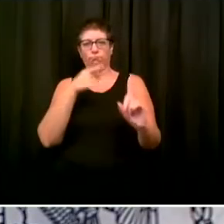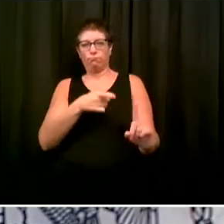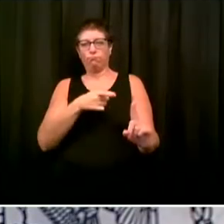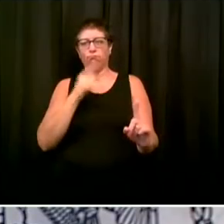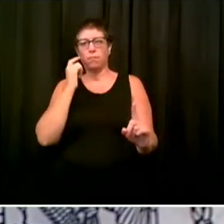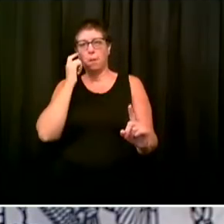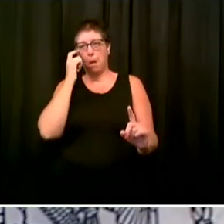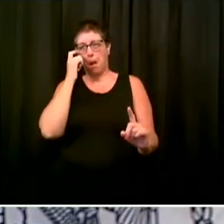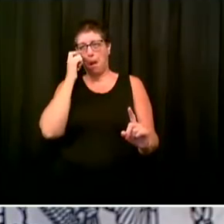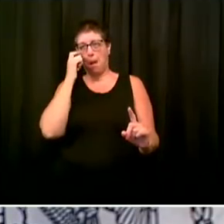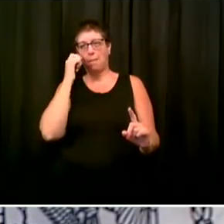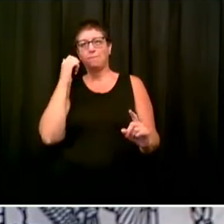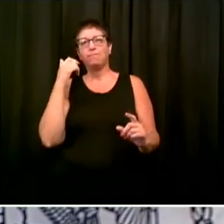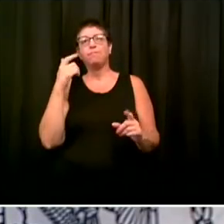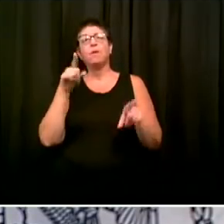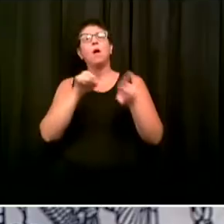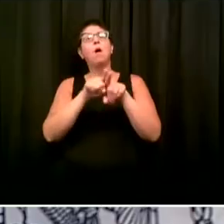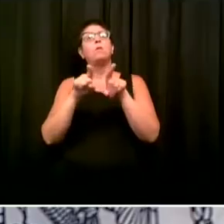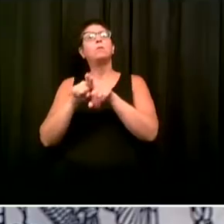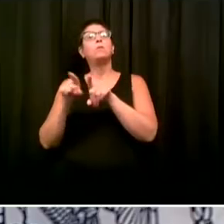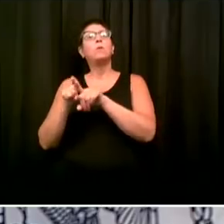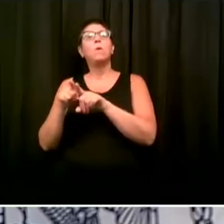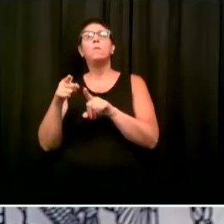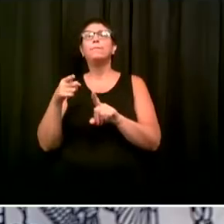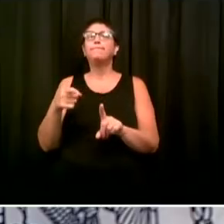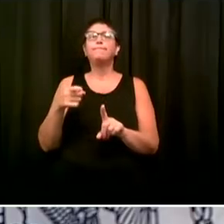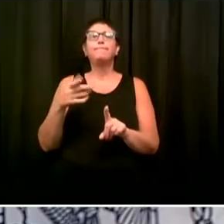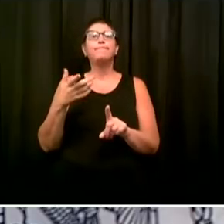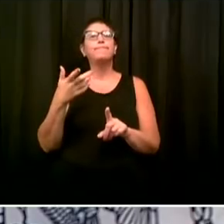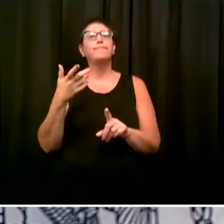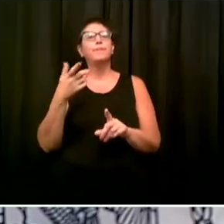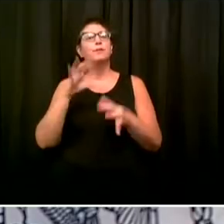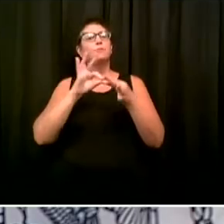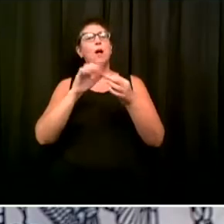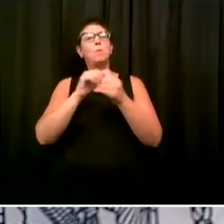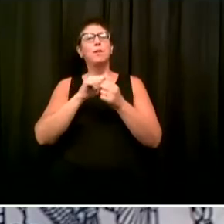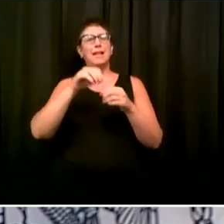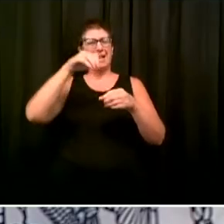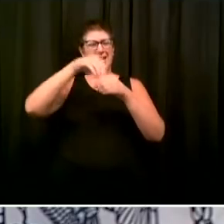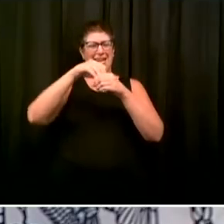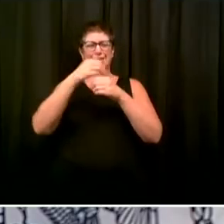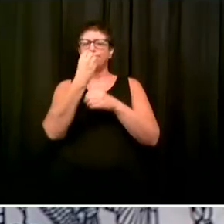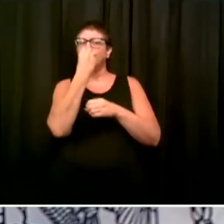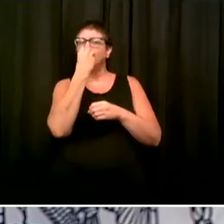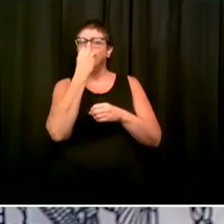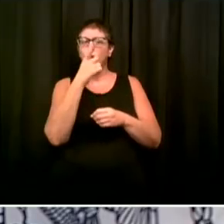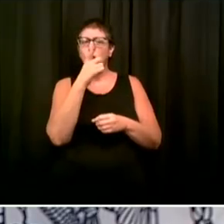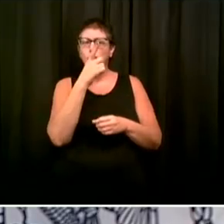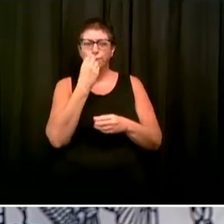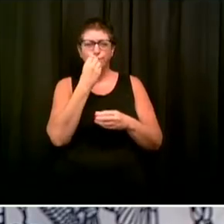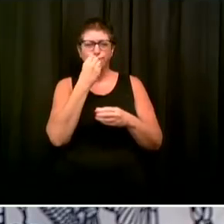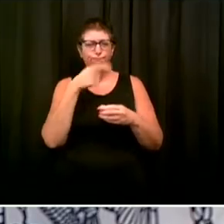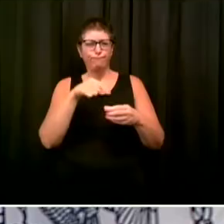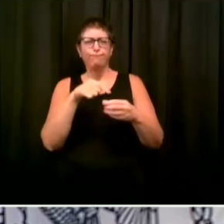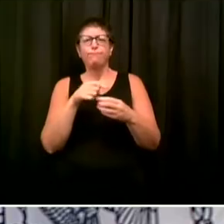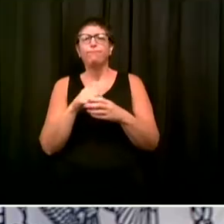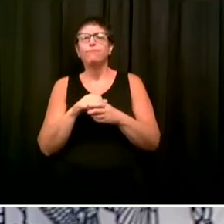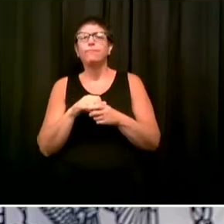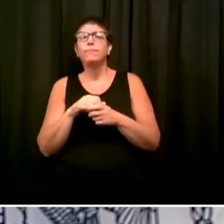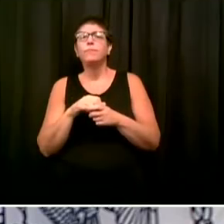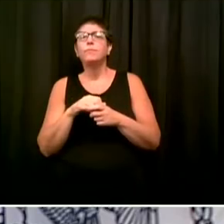ONE QUESTION